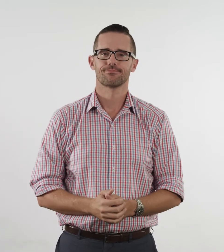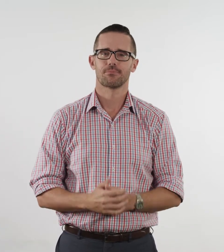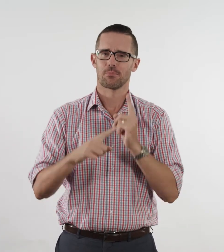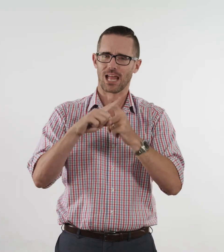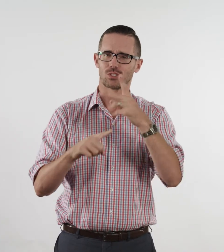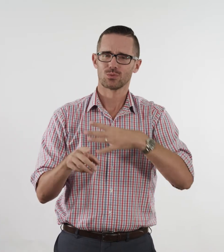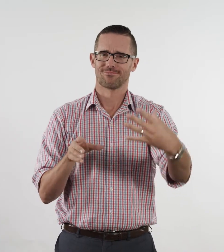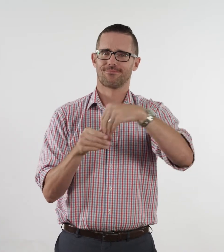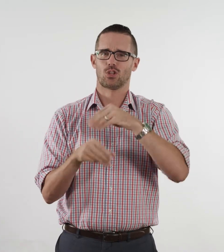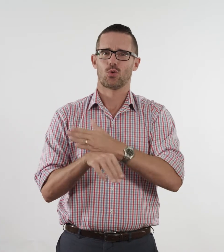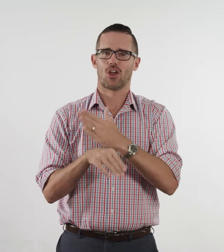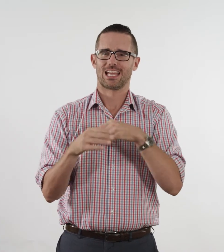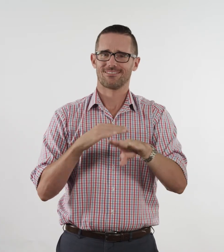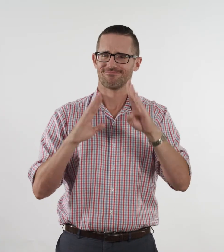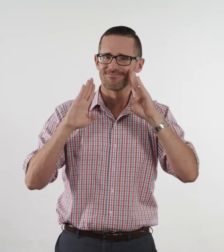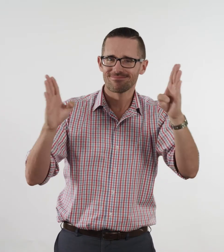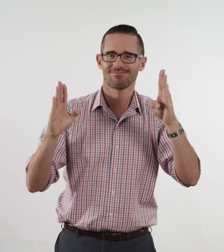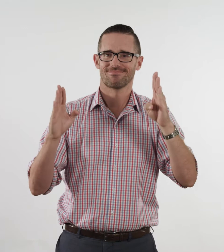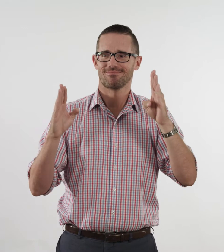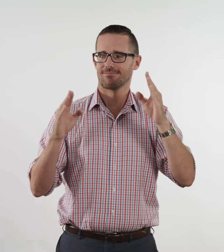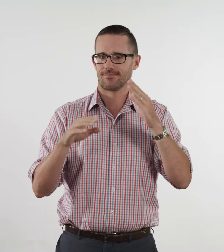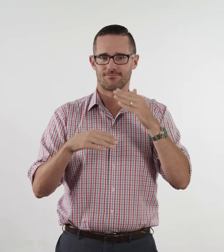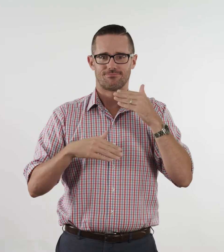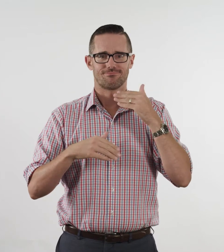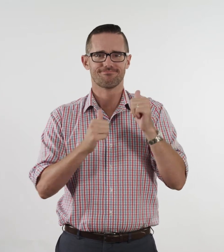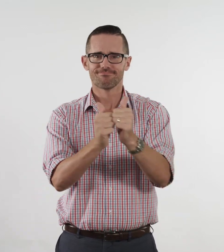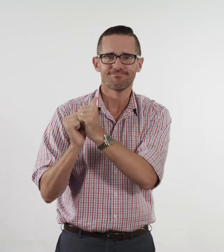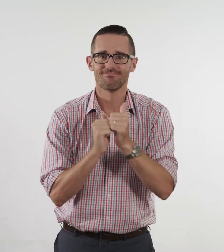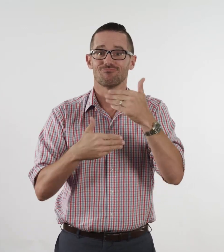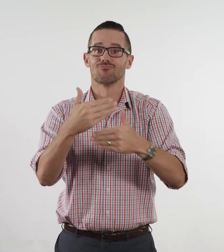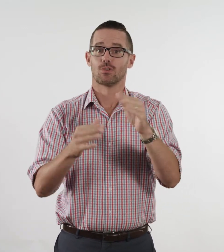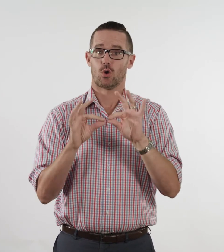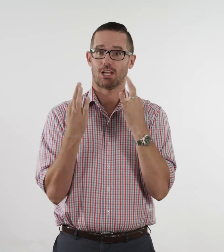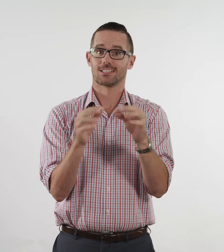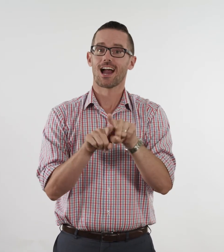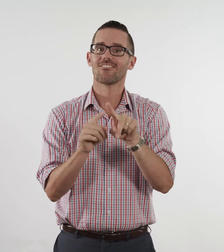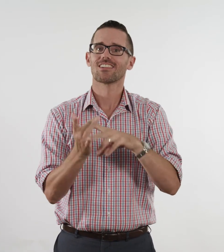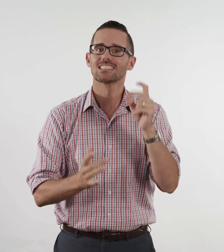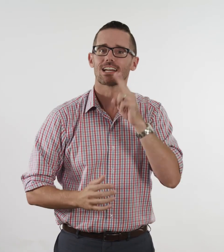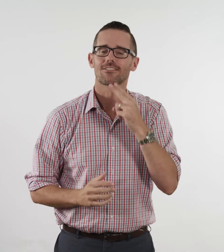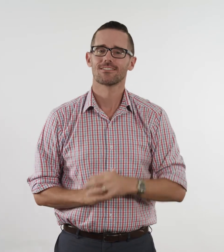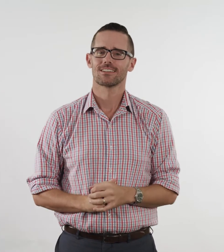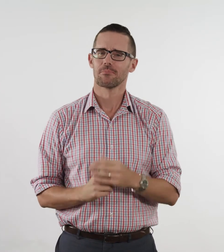and want to work for a great, dynamic organisation like Vicdeaf,